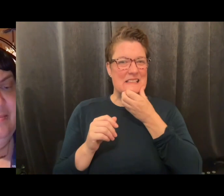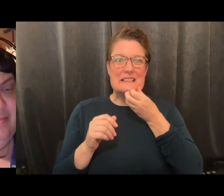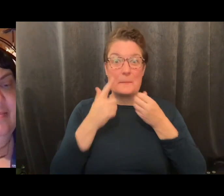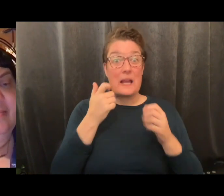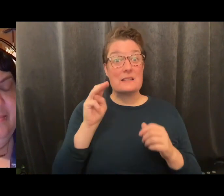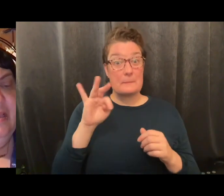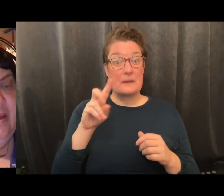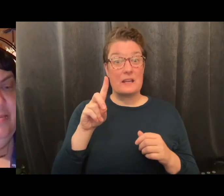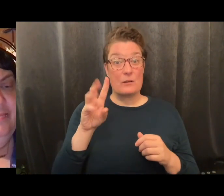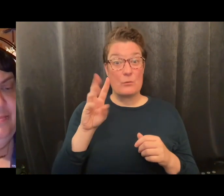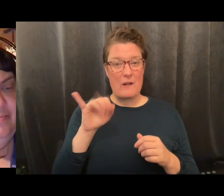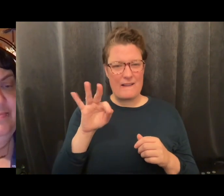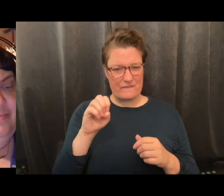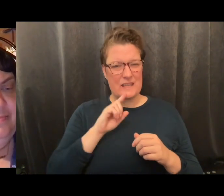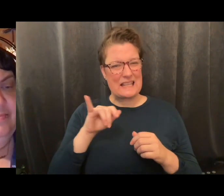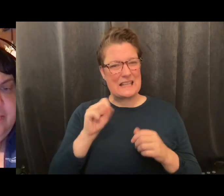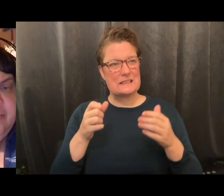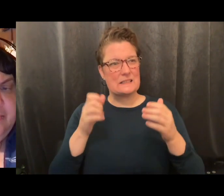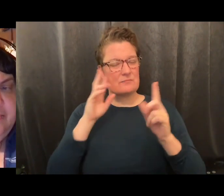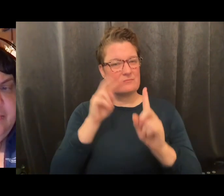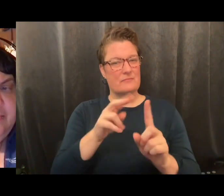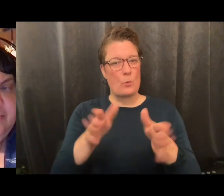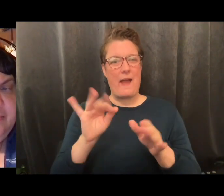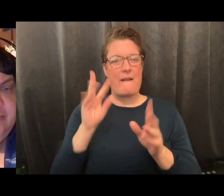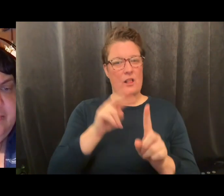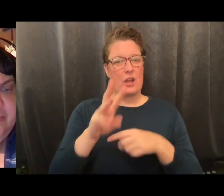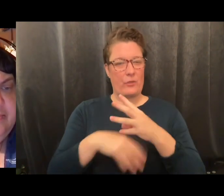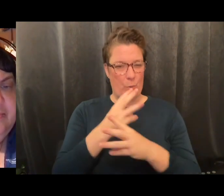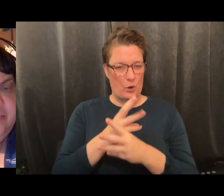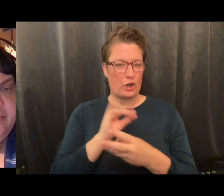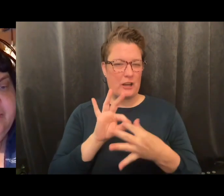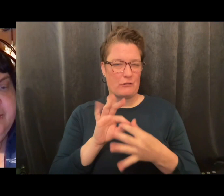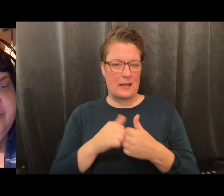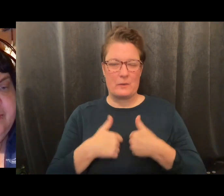my own personal path has been, I need to understand something so I become